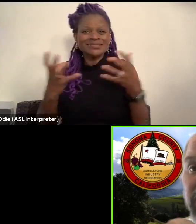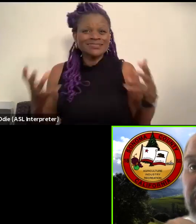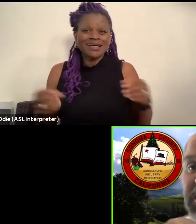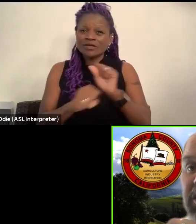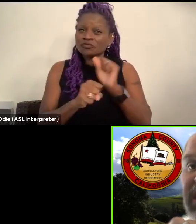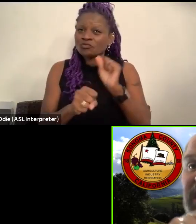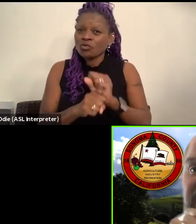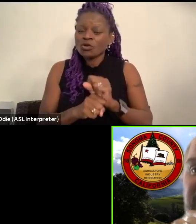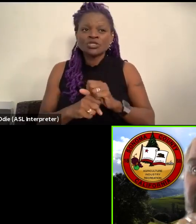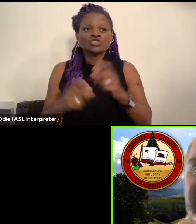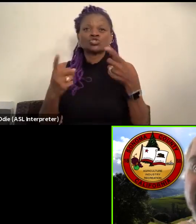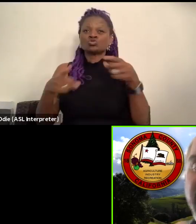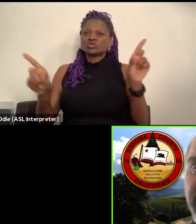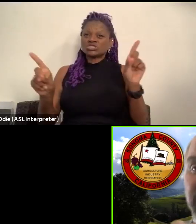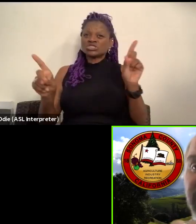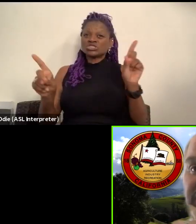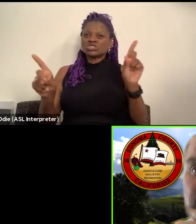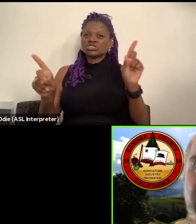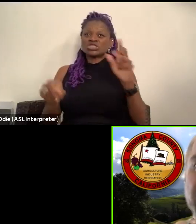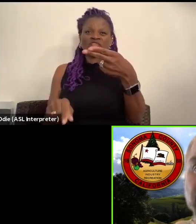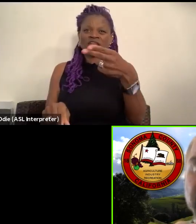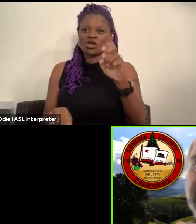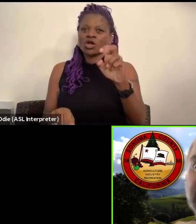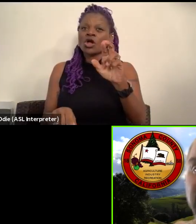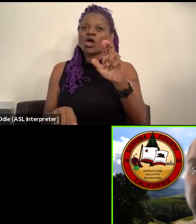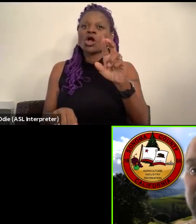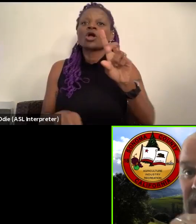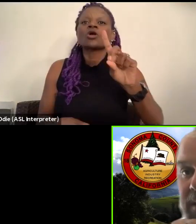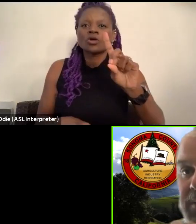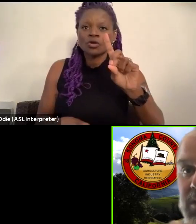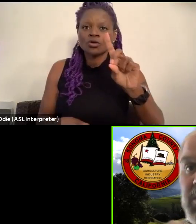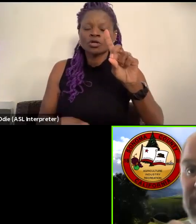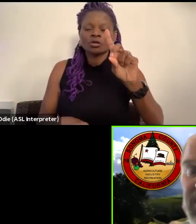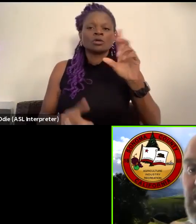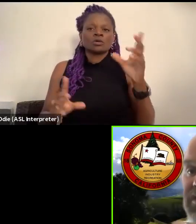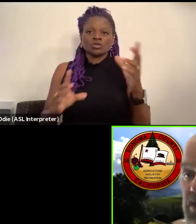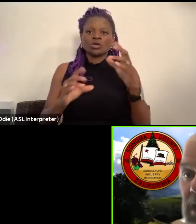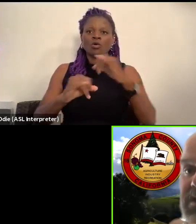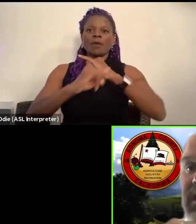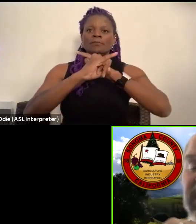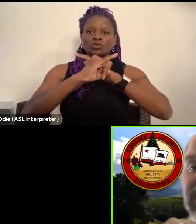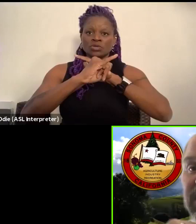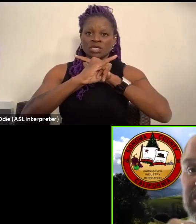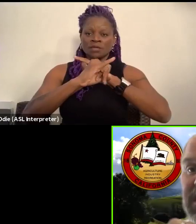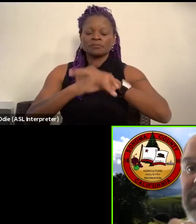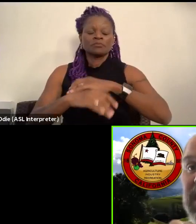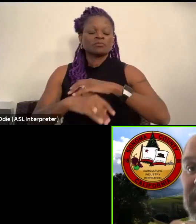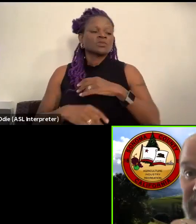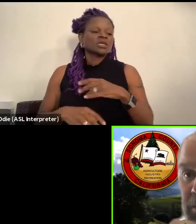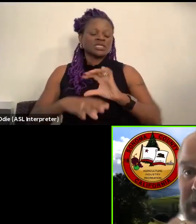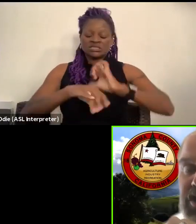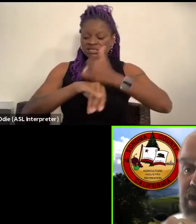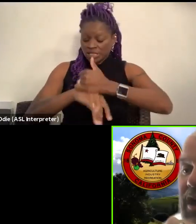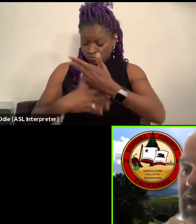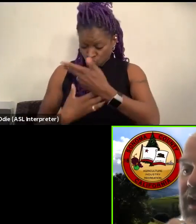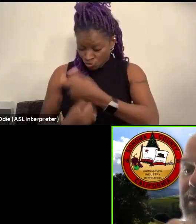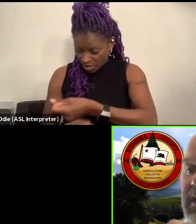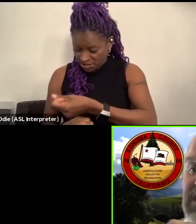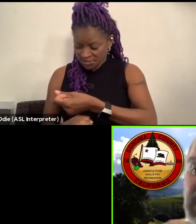Herd immunity and get into communities and really address, really address trust and address information sharing and other things.